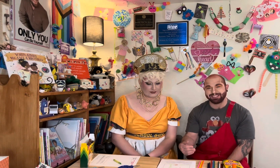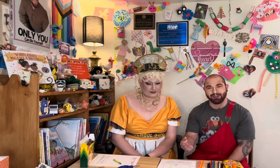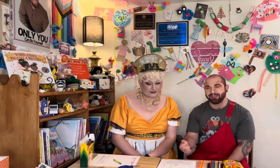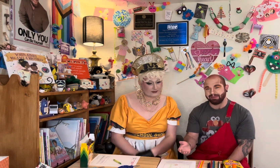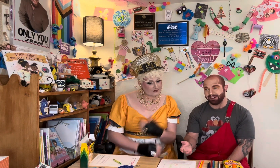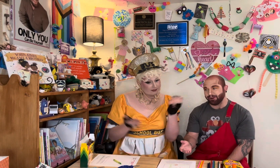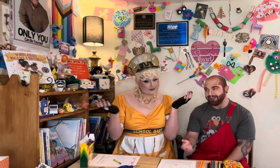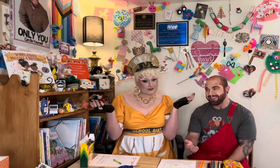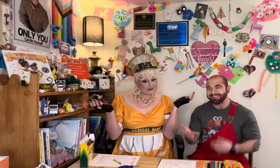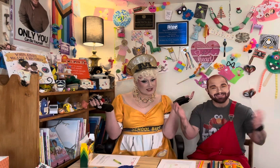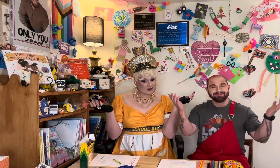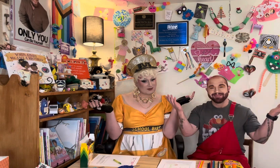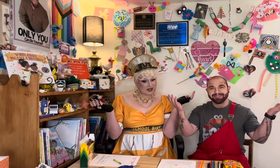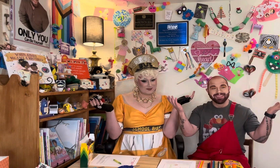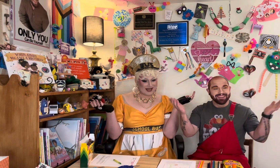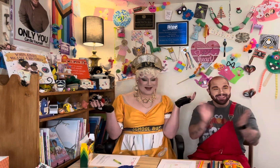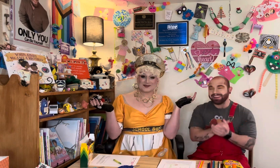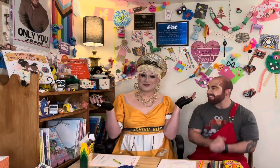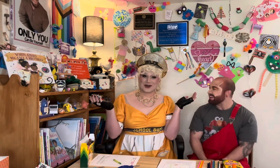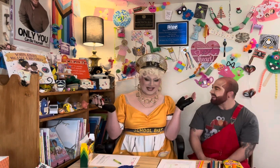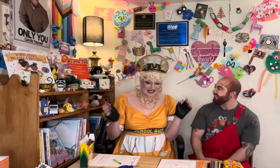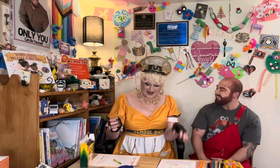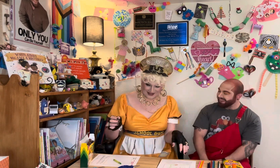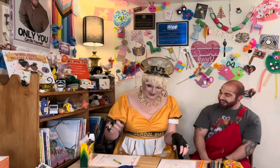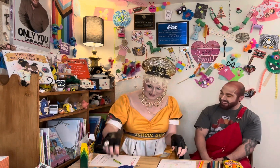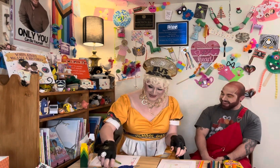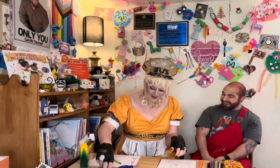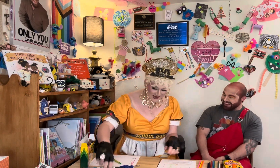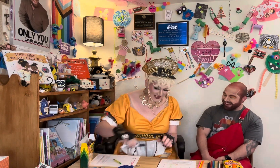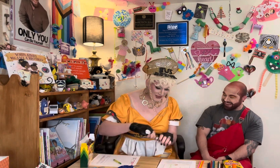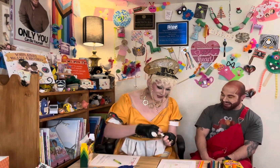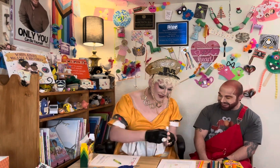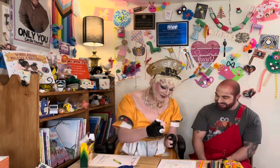to the beetle. CALI: That's true! Yeah! BUSTER: There we go! CALI: Working Together! So I'm going to circle that we